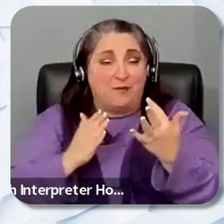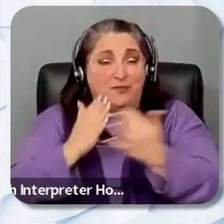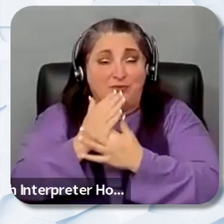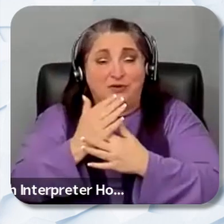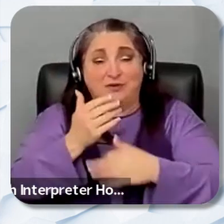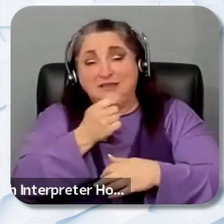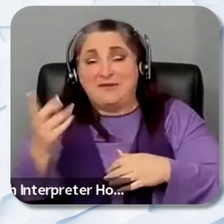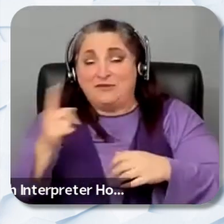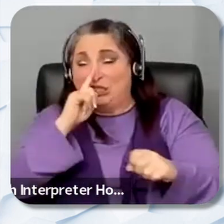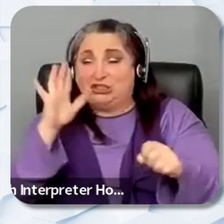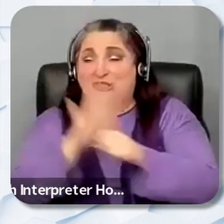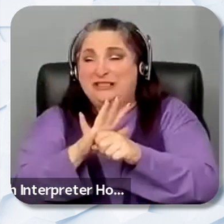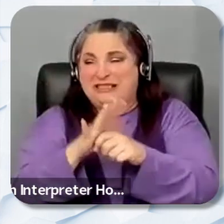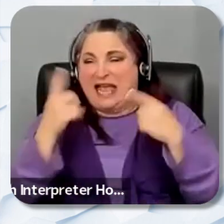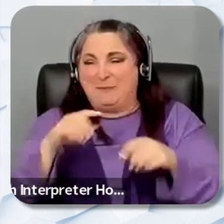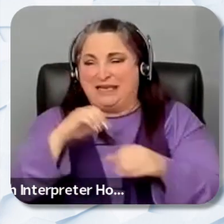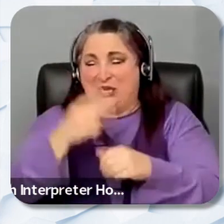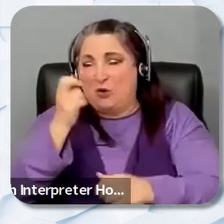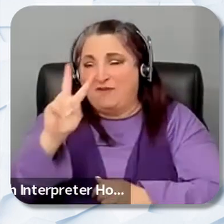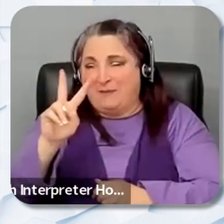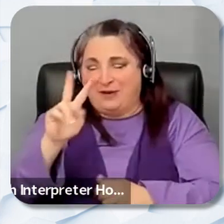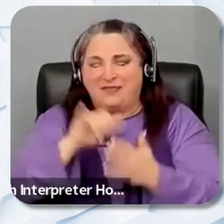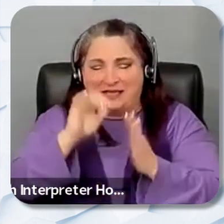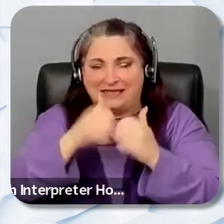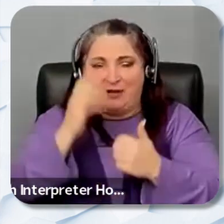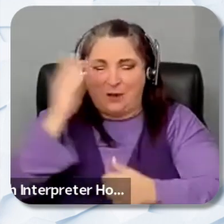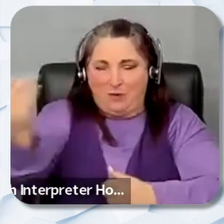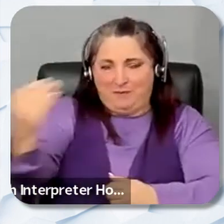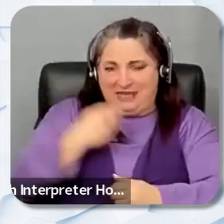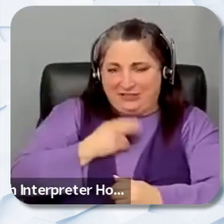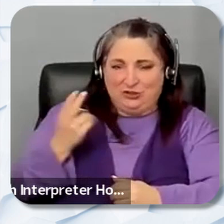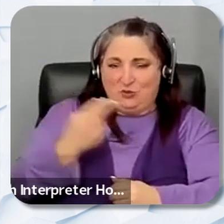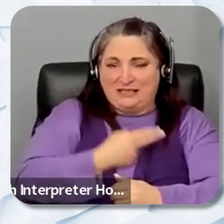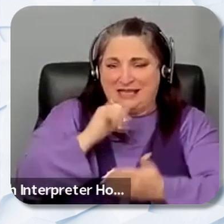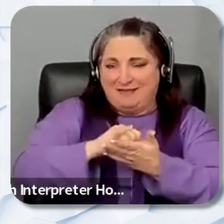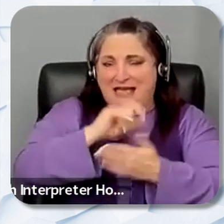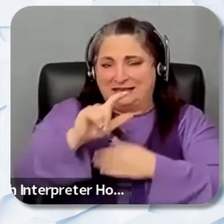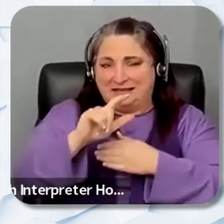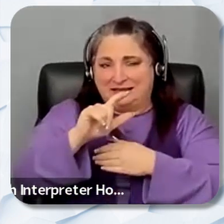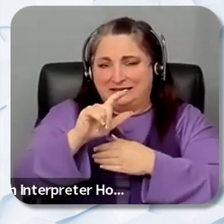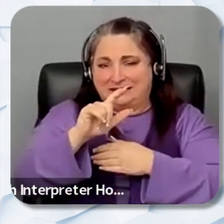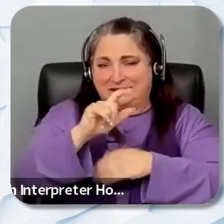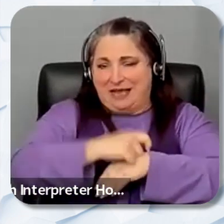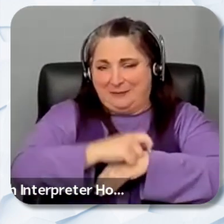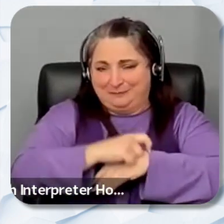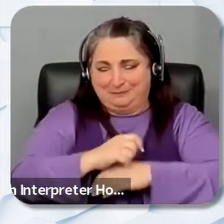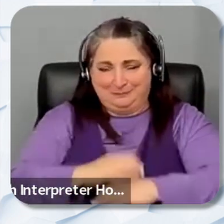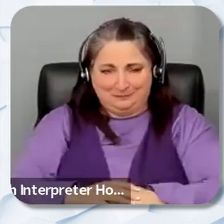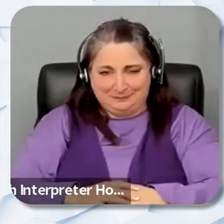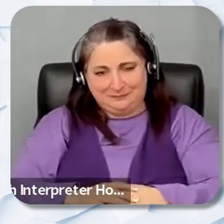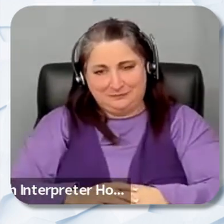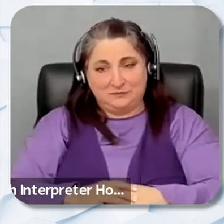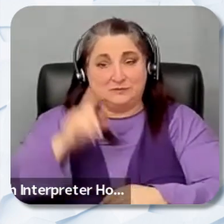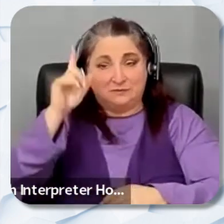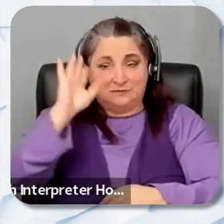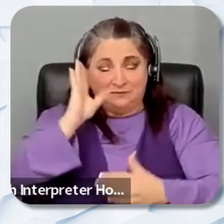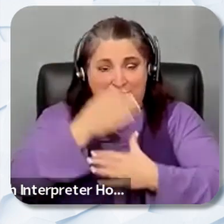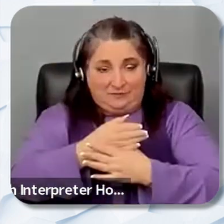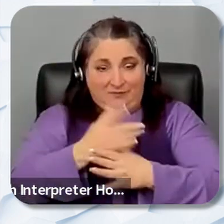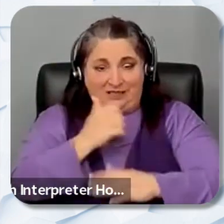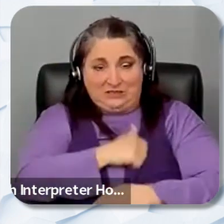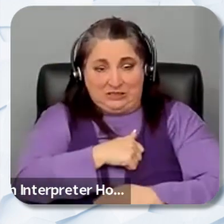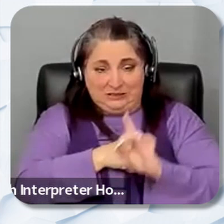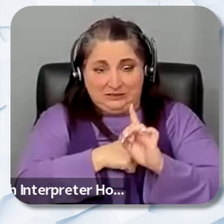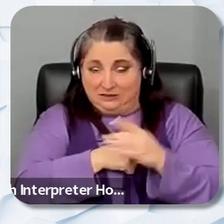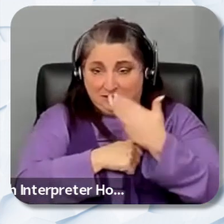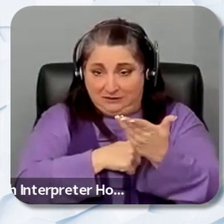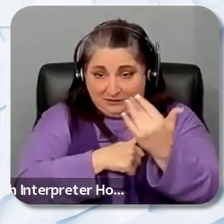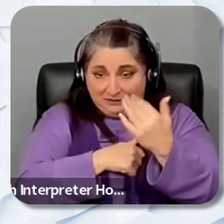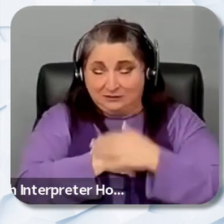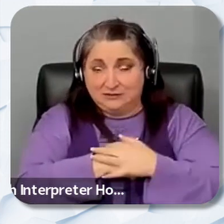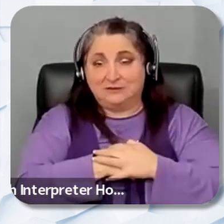in November. So that's how they will provide that to us at that time. Go ahead. Okay. I'm